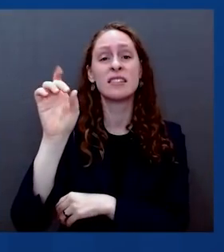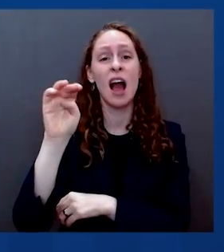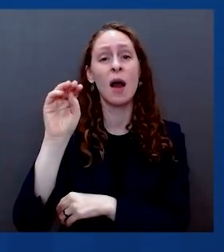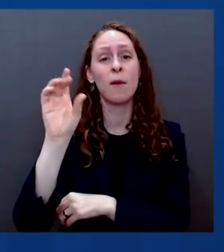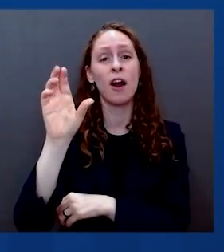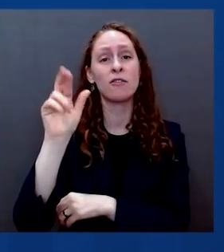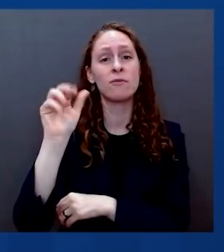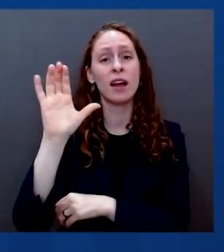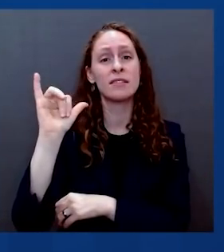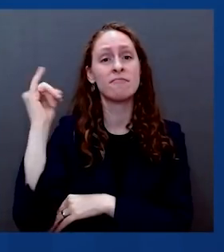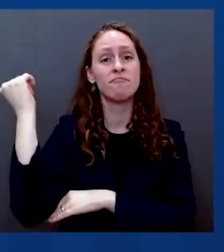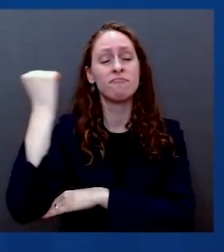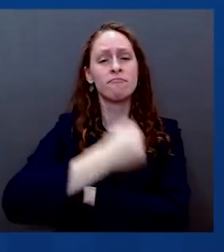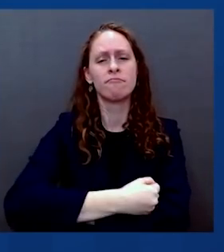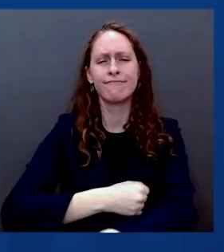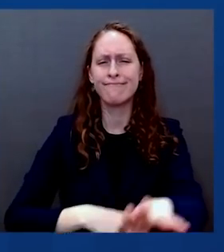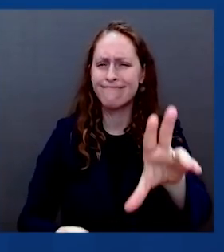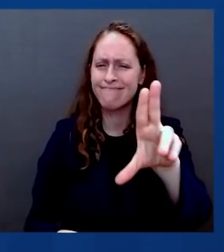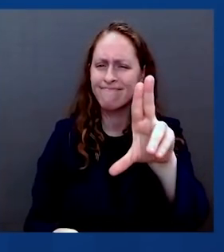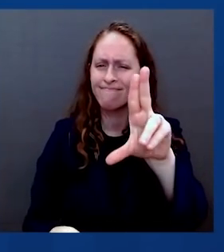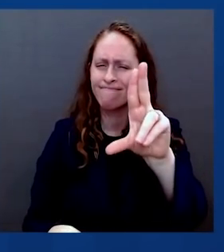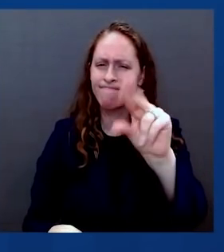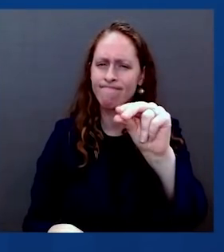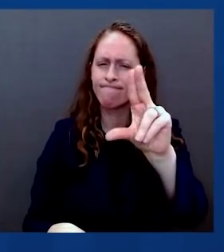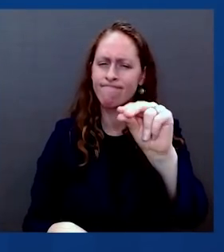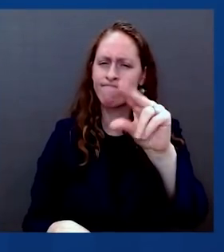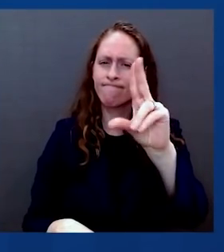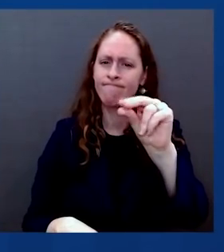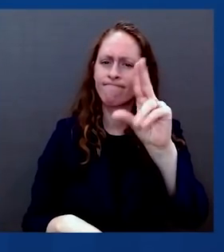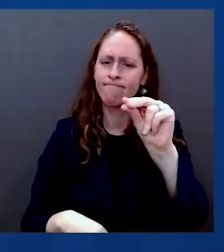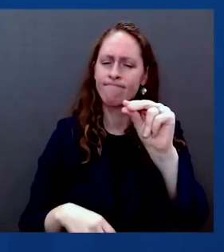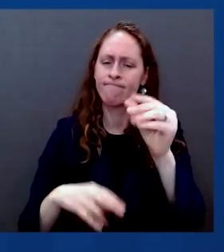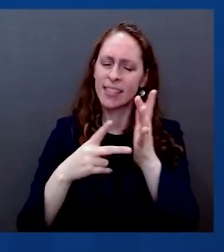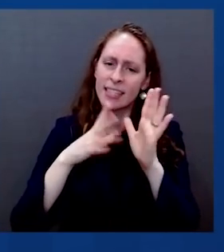You know, for the right to vote and to have that vote counted